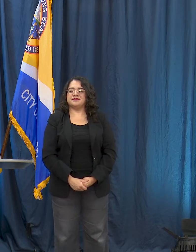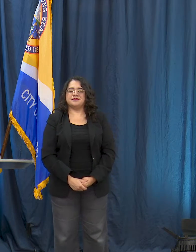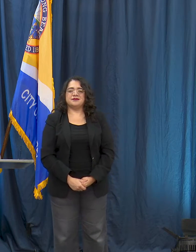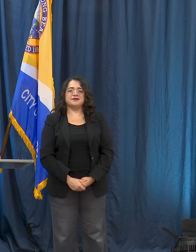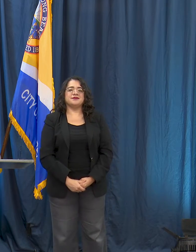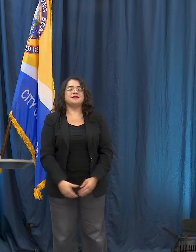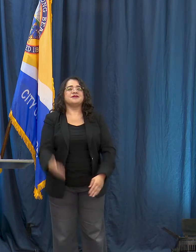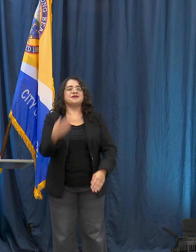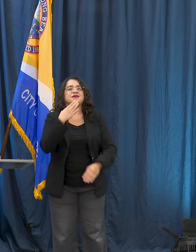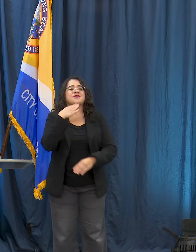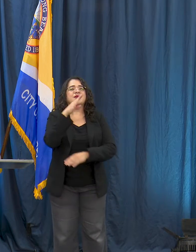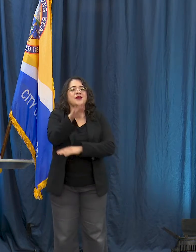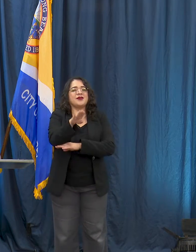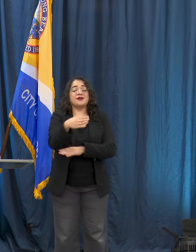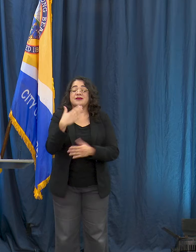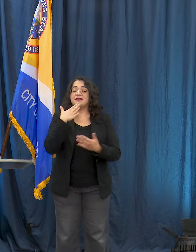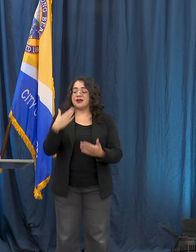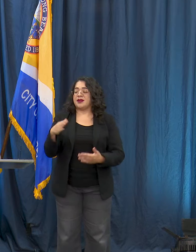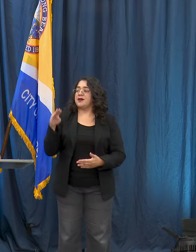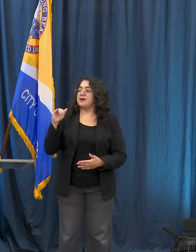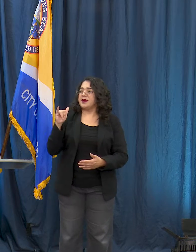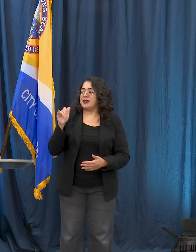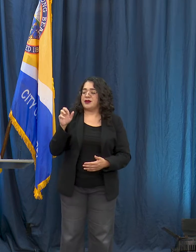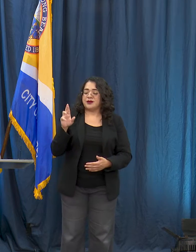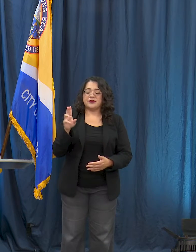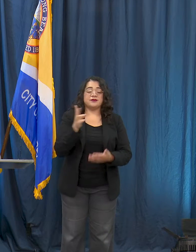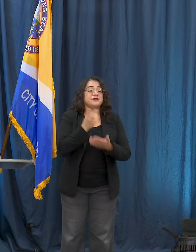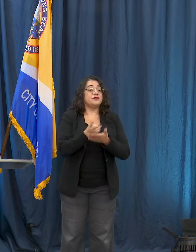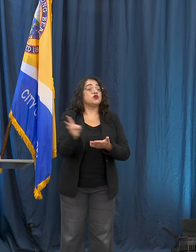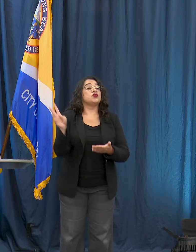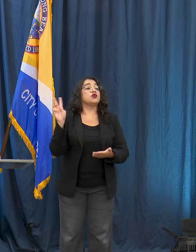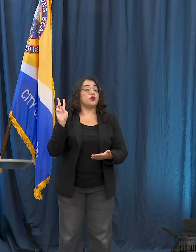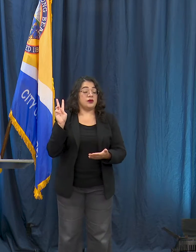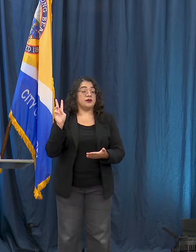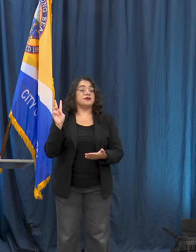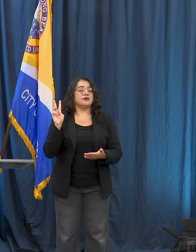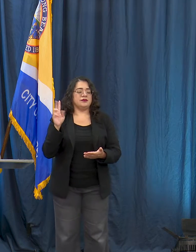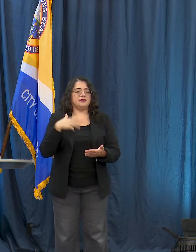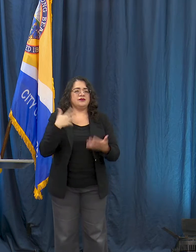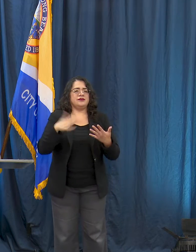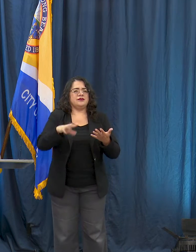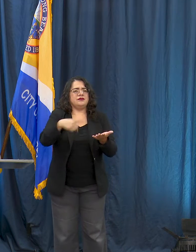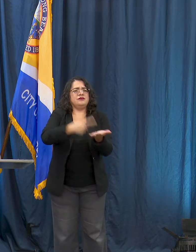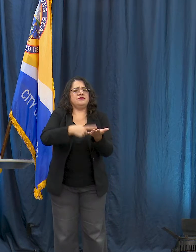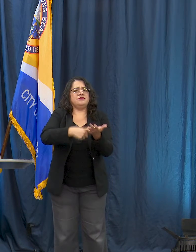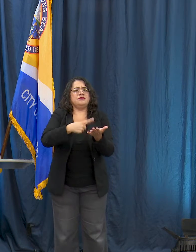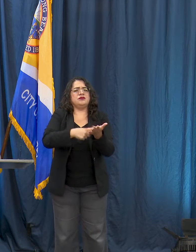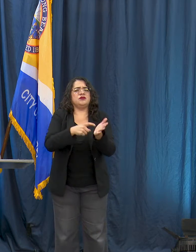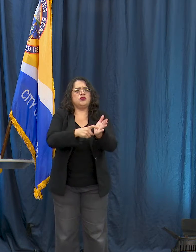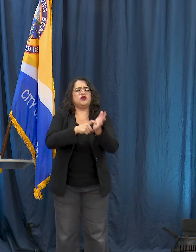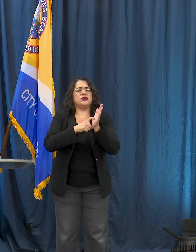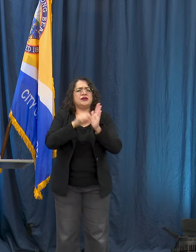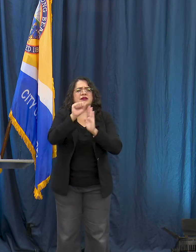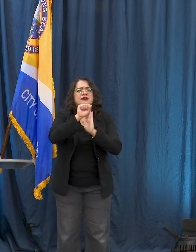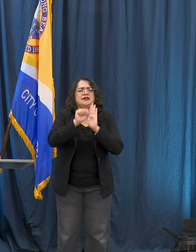Good afternoon. Thank you, mayor. About two weeks ago, I discussed the requirements that the state set forward for a variance so that